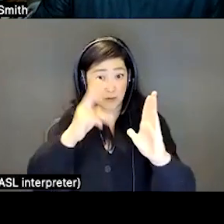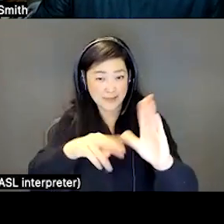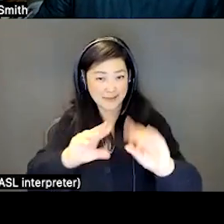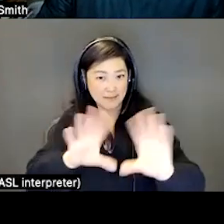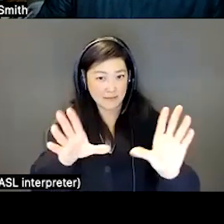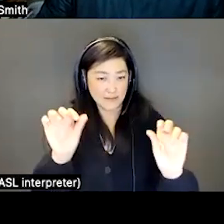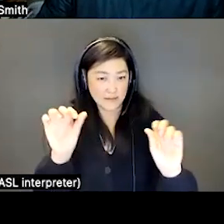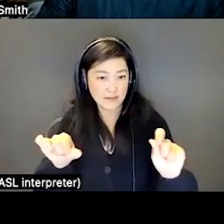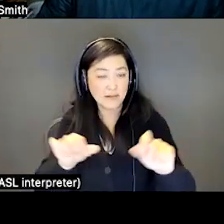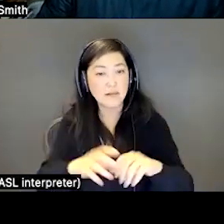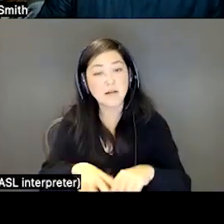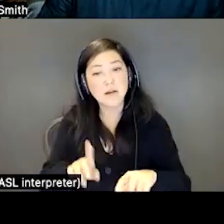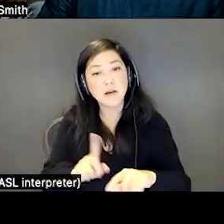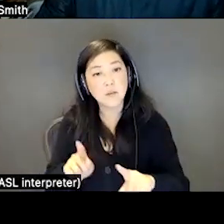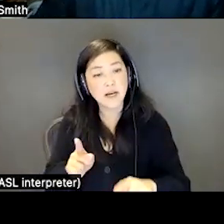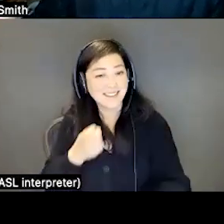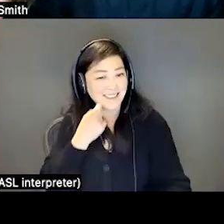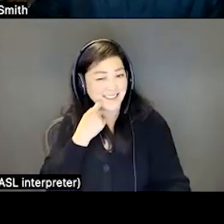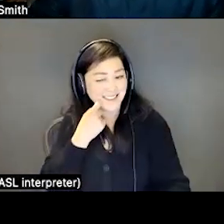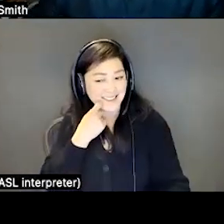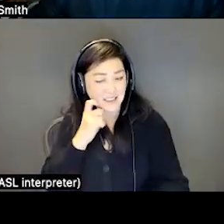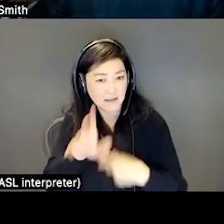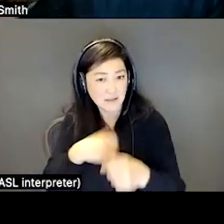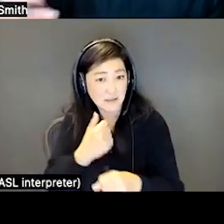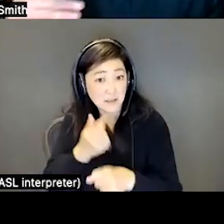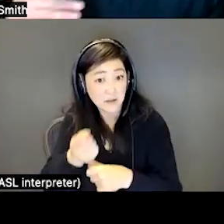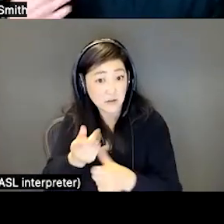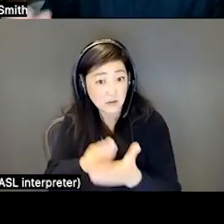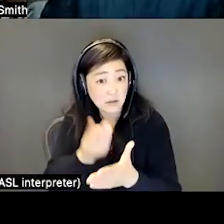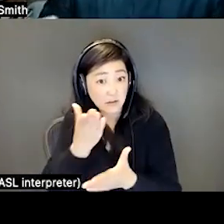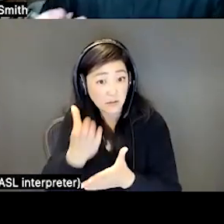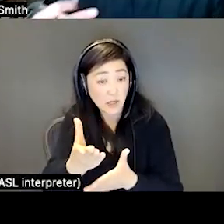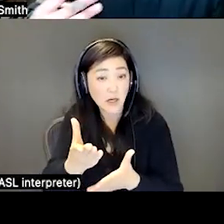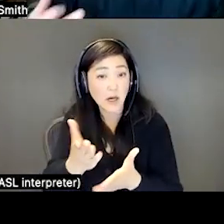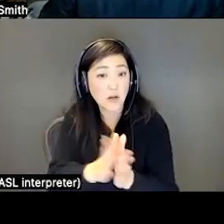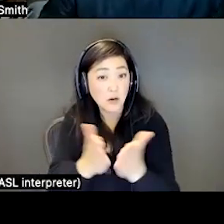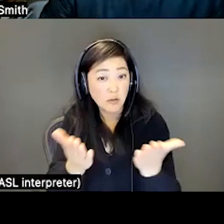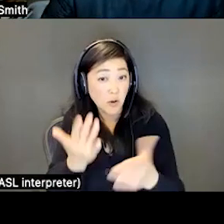"In the past year, have you bought a book on the strength of?" And then people... There aren't